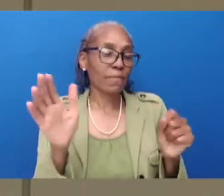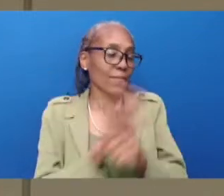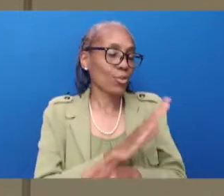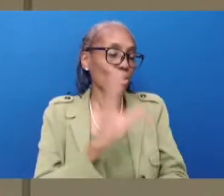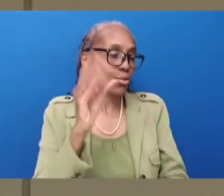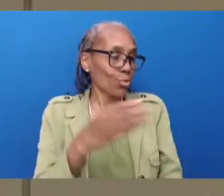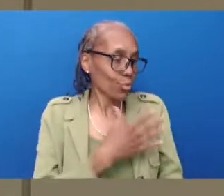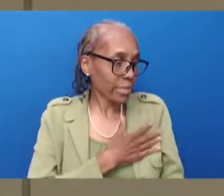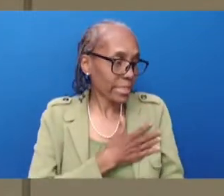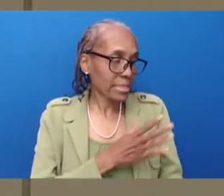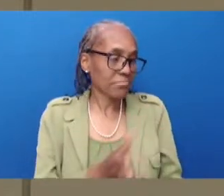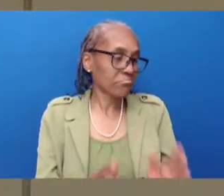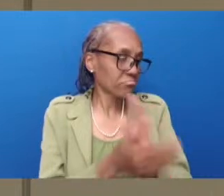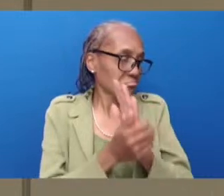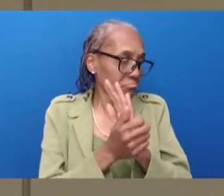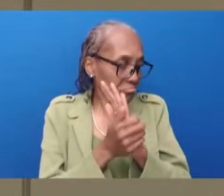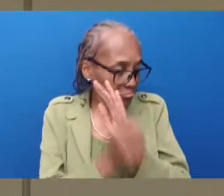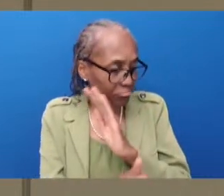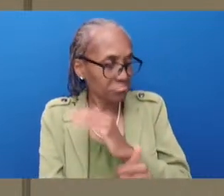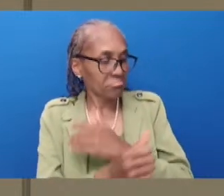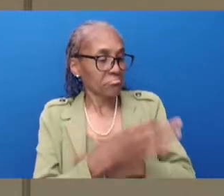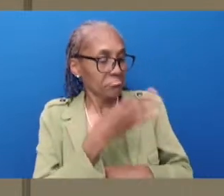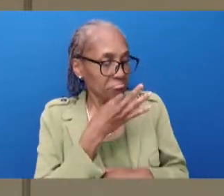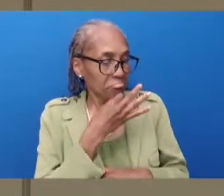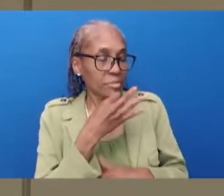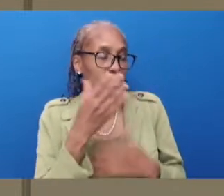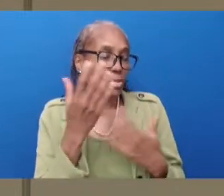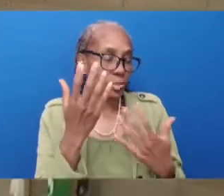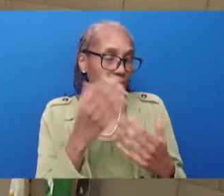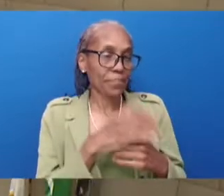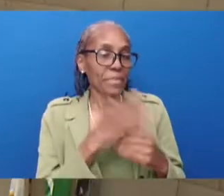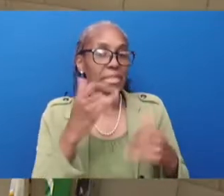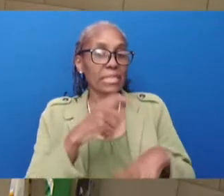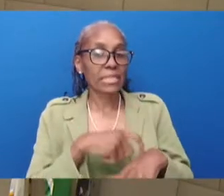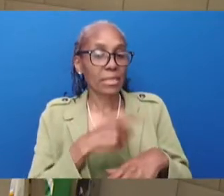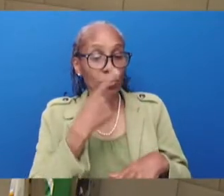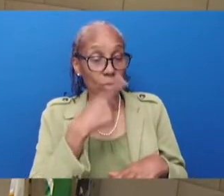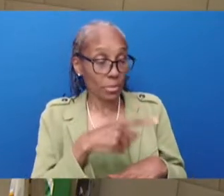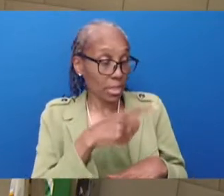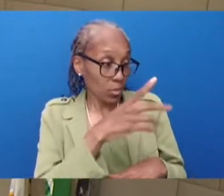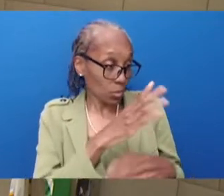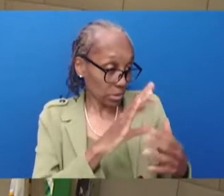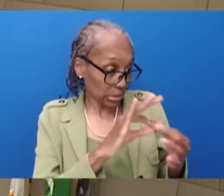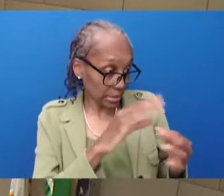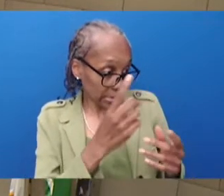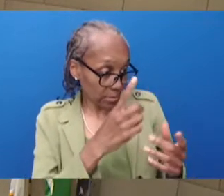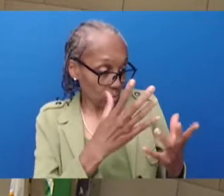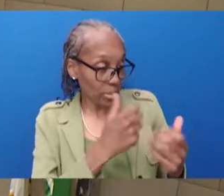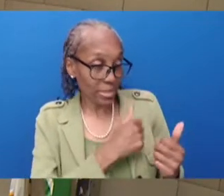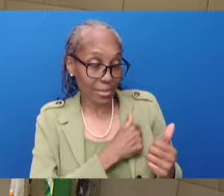AND COMPLICATED ISSUES WITH JUST TOTAL GRACE.